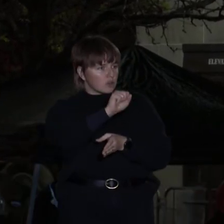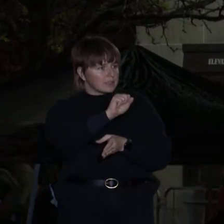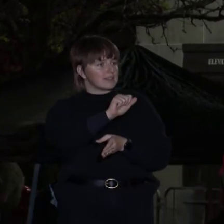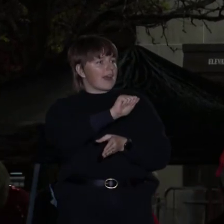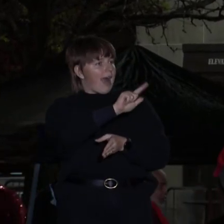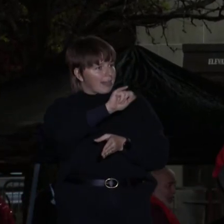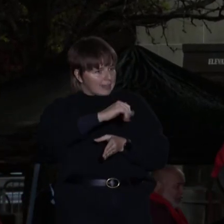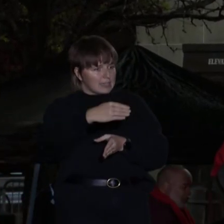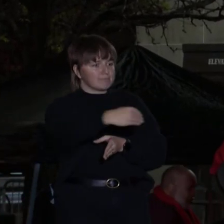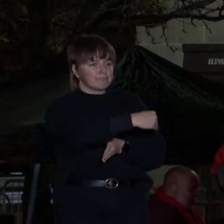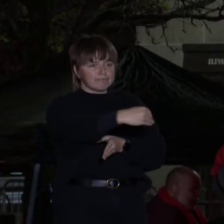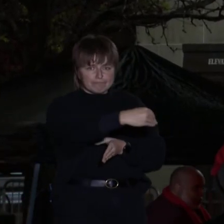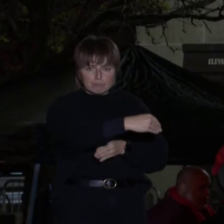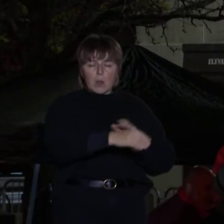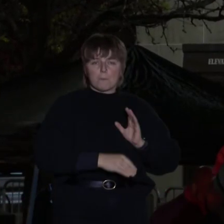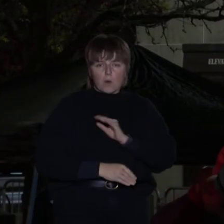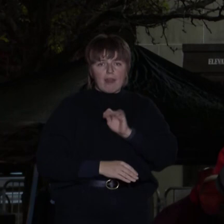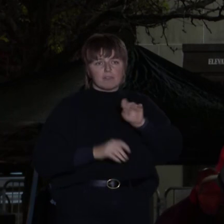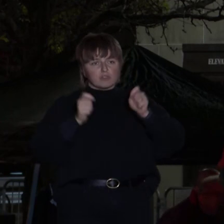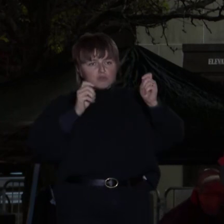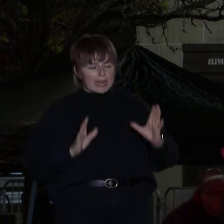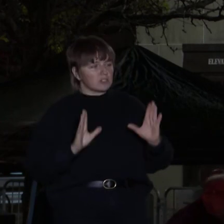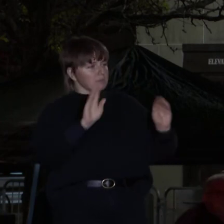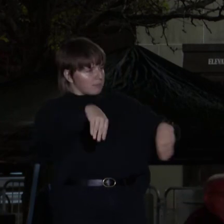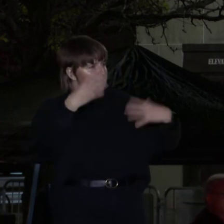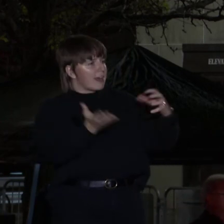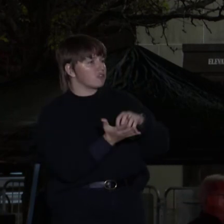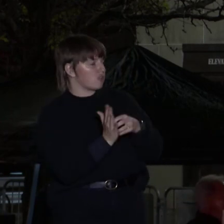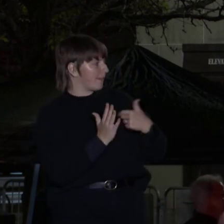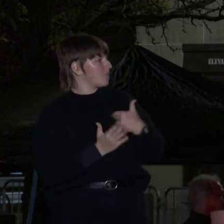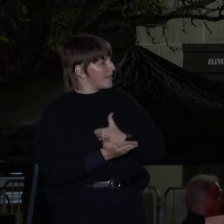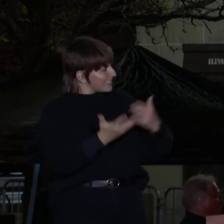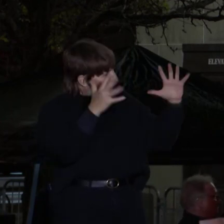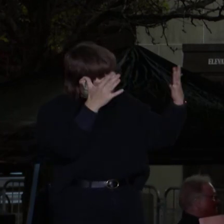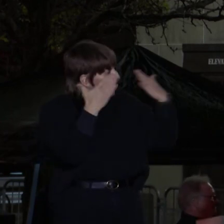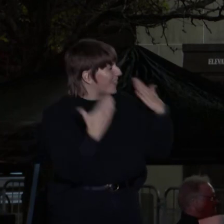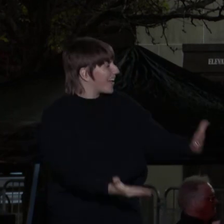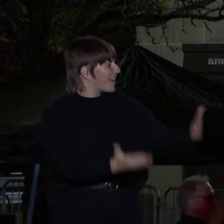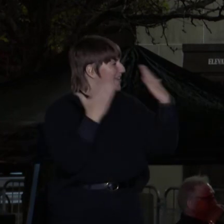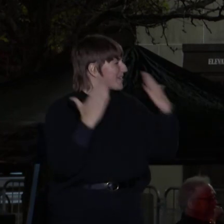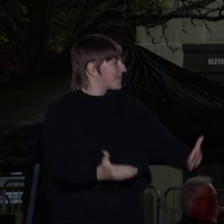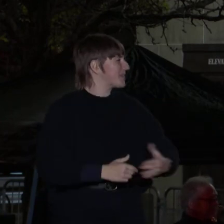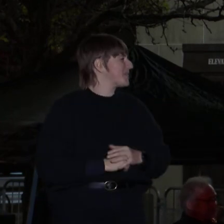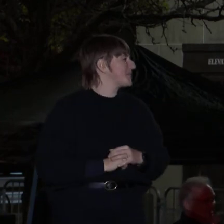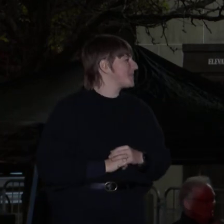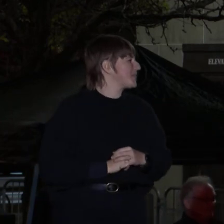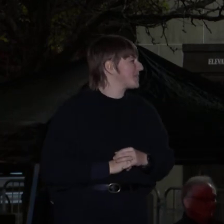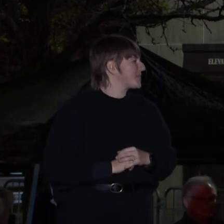BOARD OF DIRECTORS HAVE PROVIDED